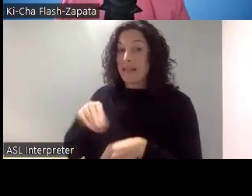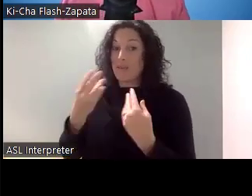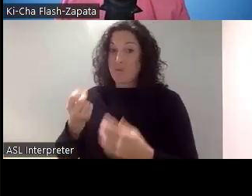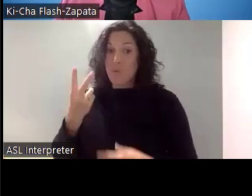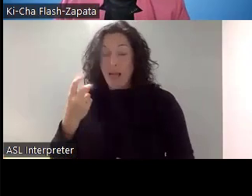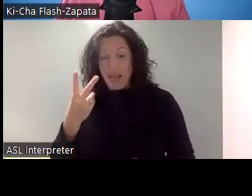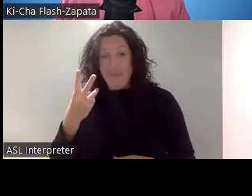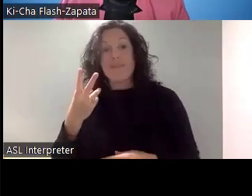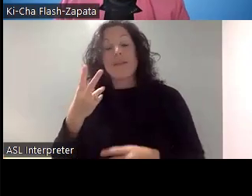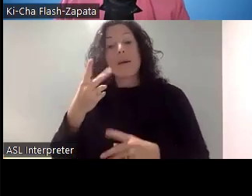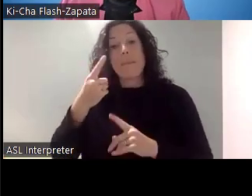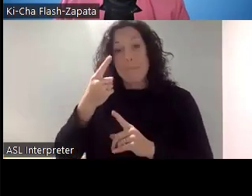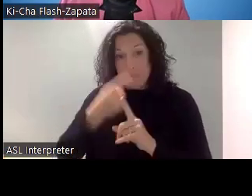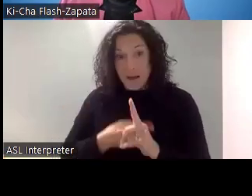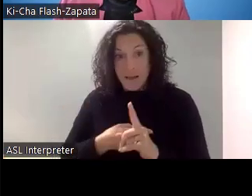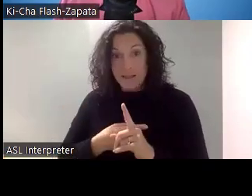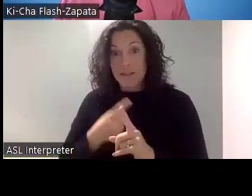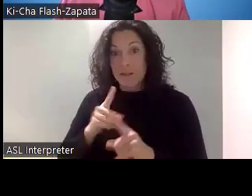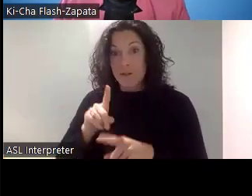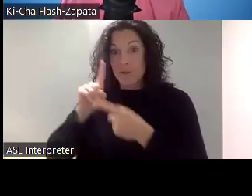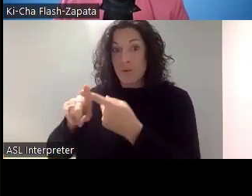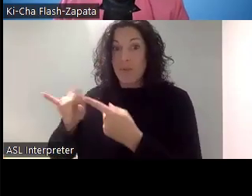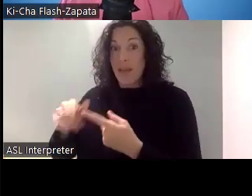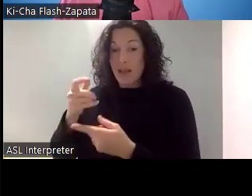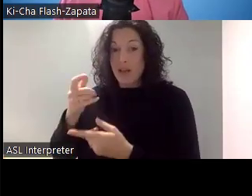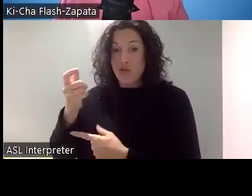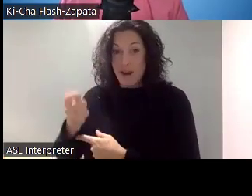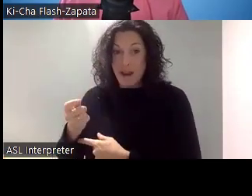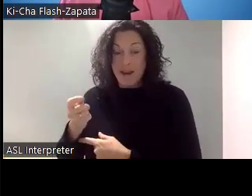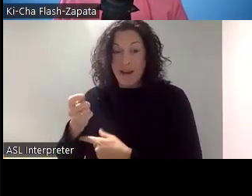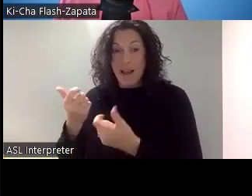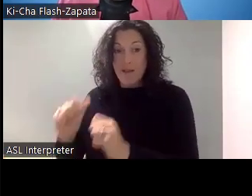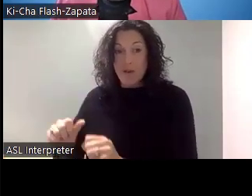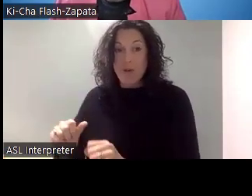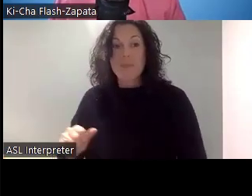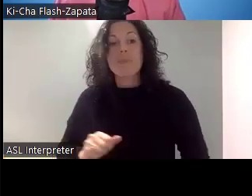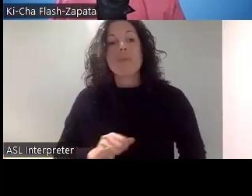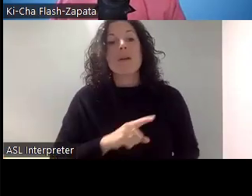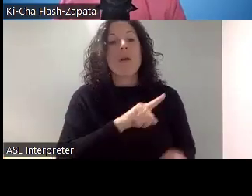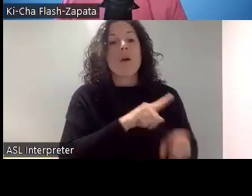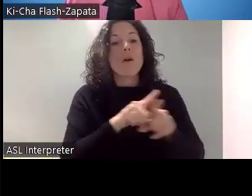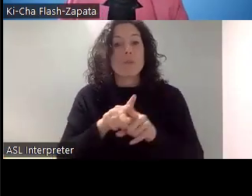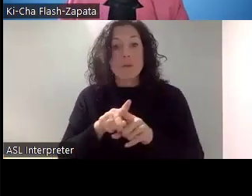to the foreign-funded grants. Person D also had significant involvement as PD/PI